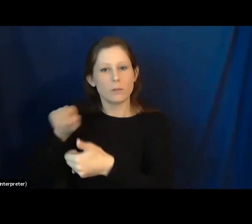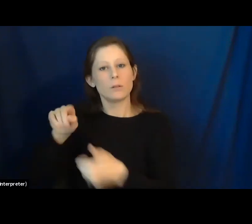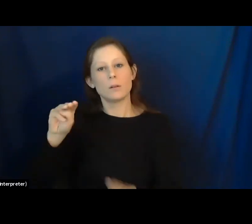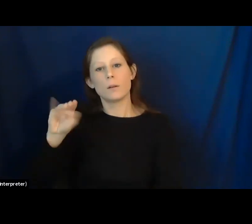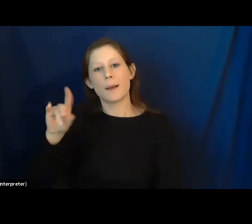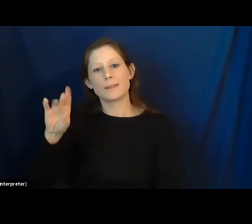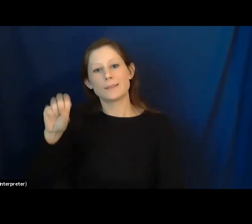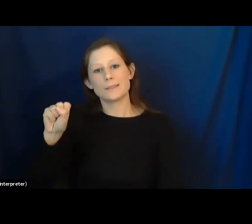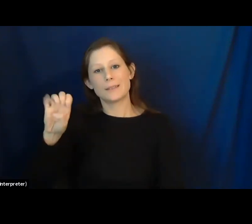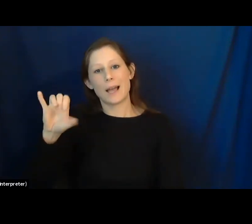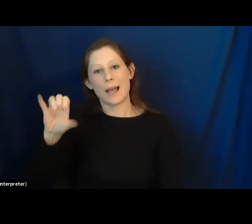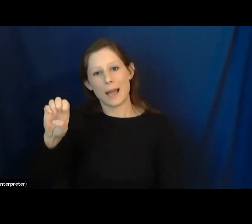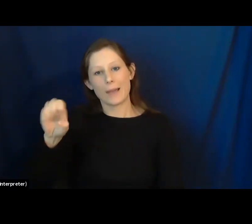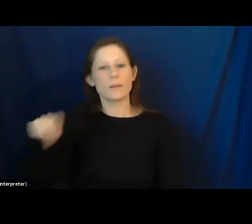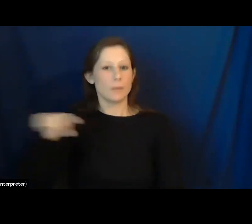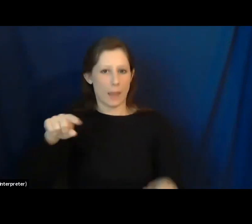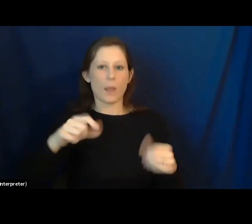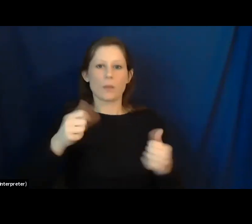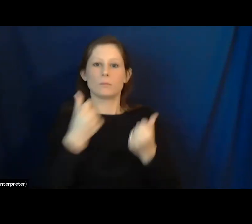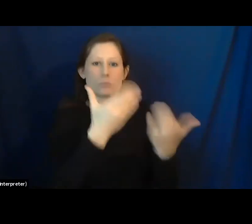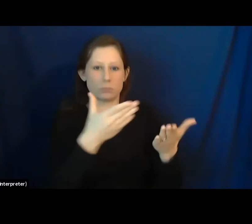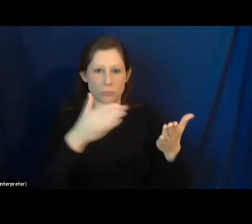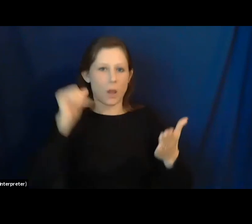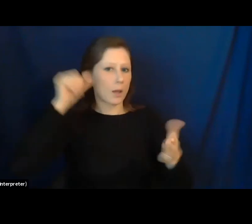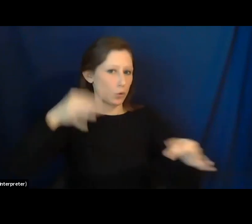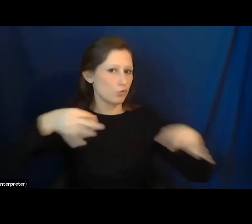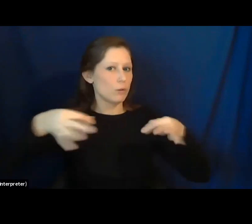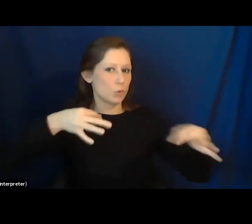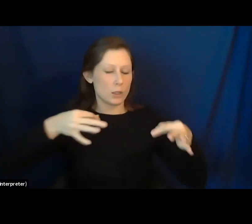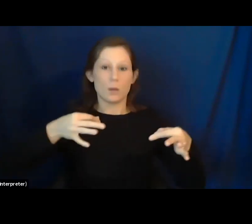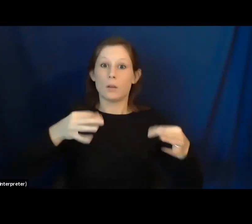described version of that performance which was also viewed by thousands. So that really